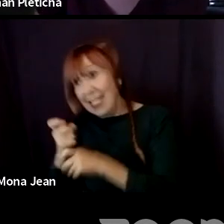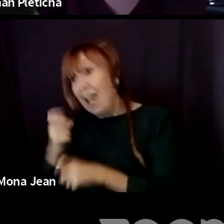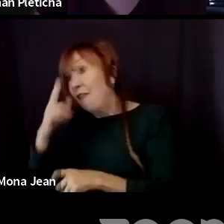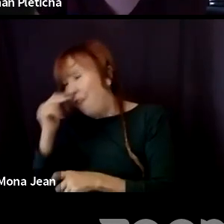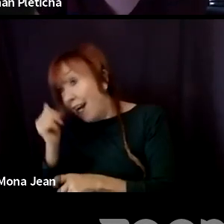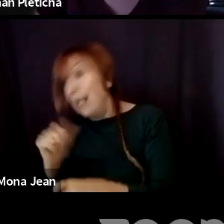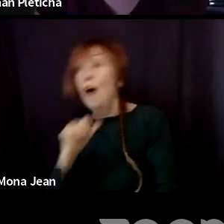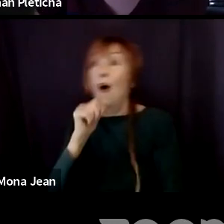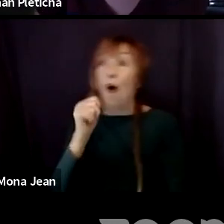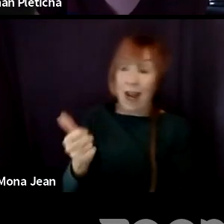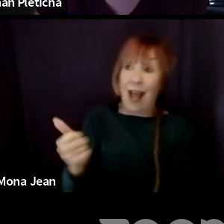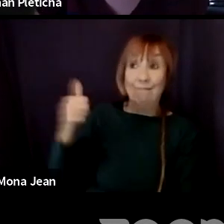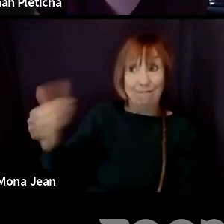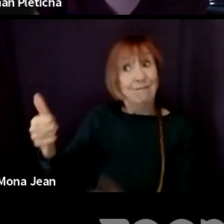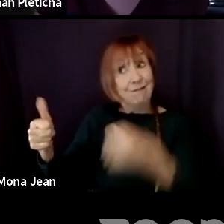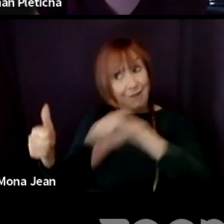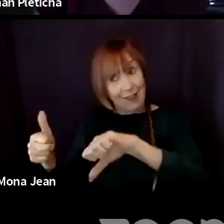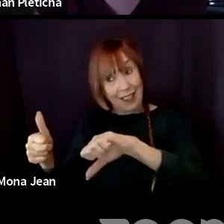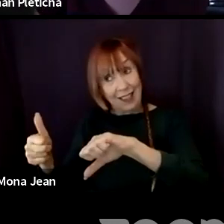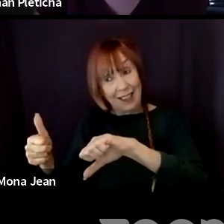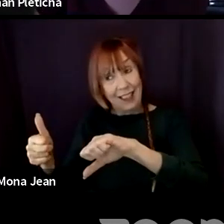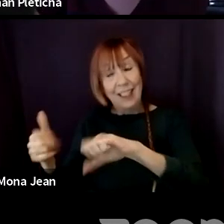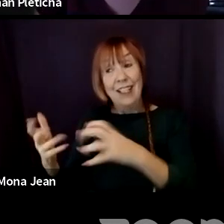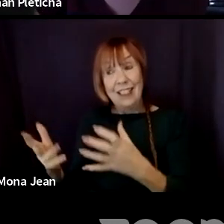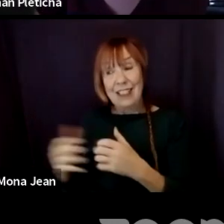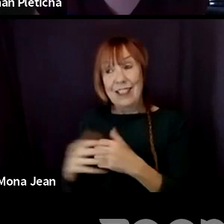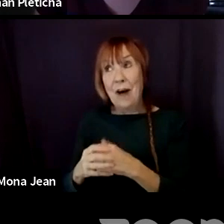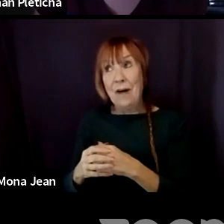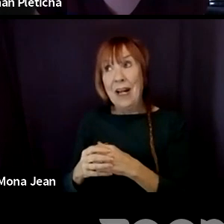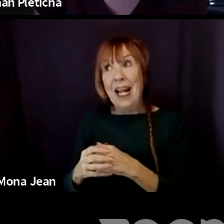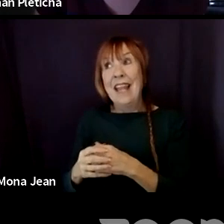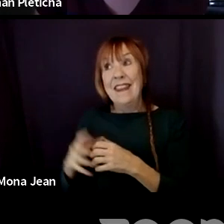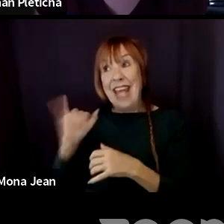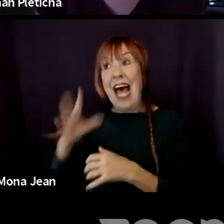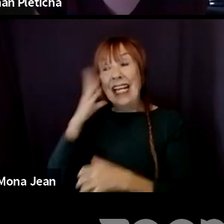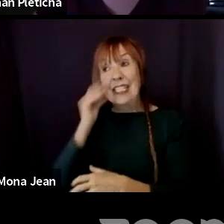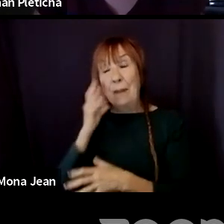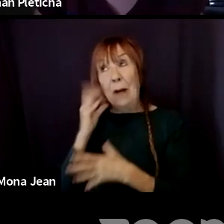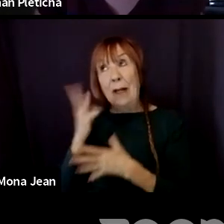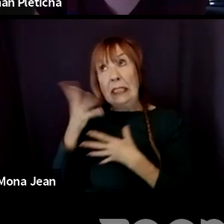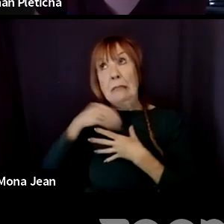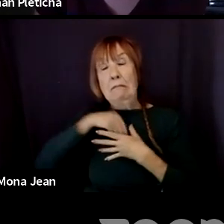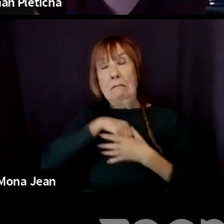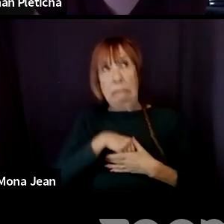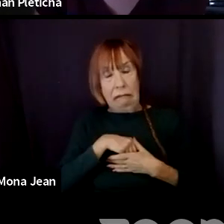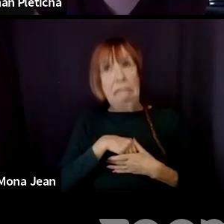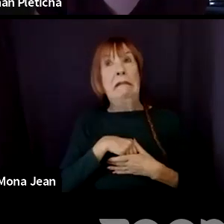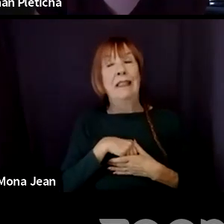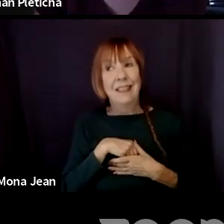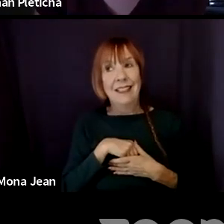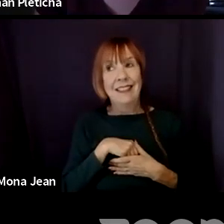And so like, you can't help but internalize that, 'cause it just speaks to the most terrified parts